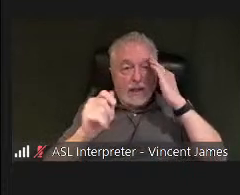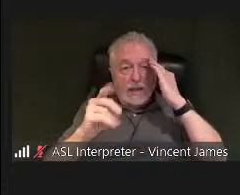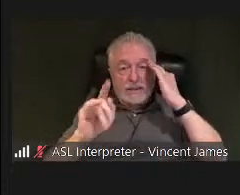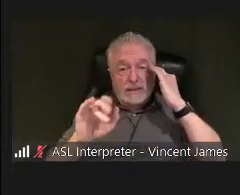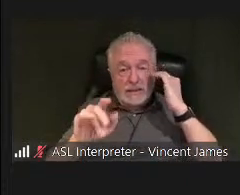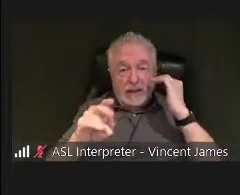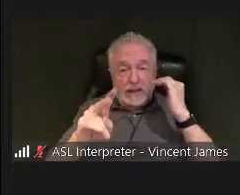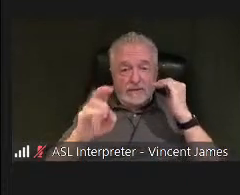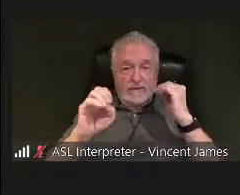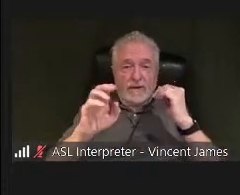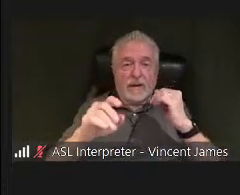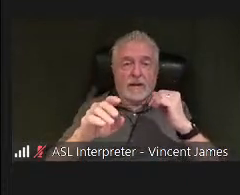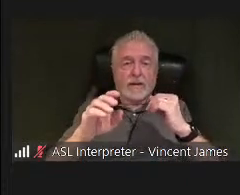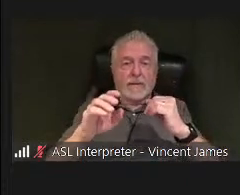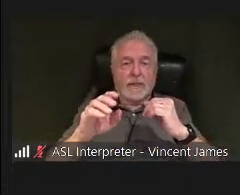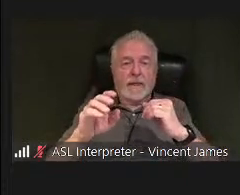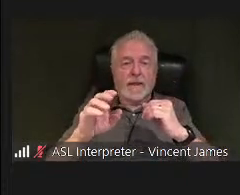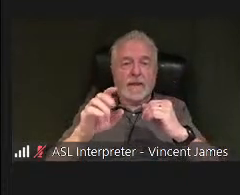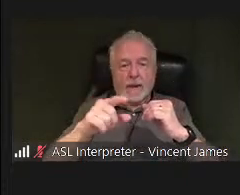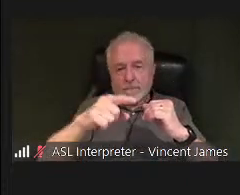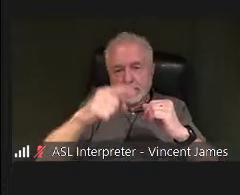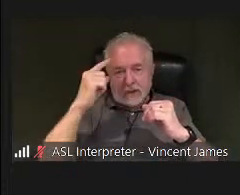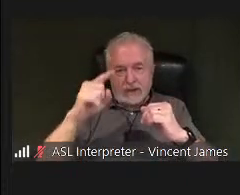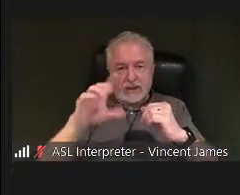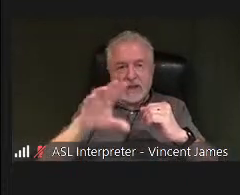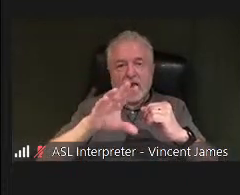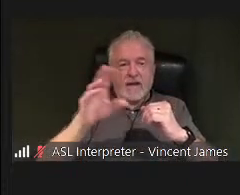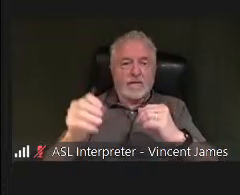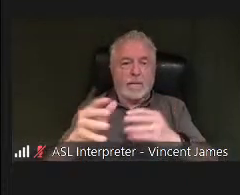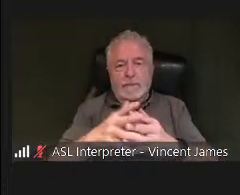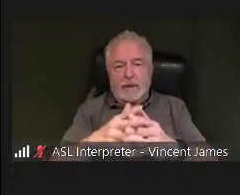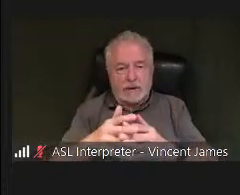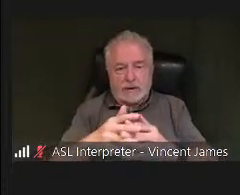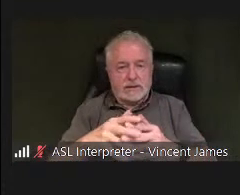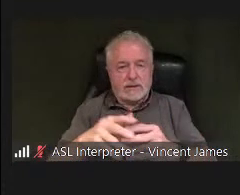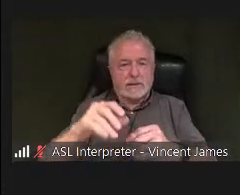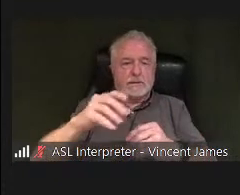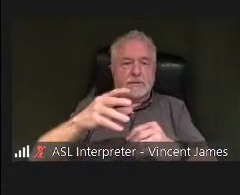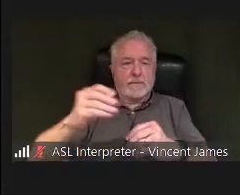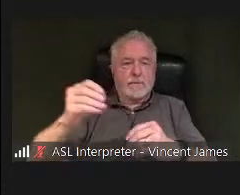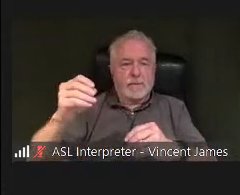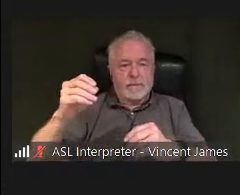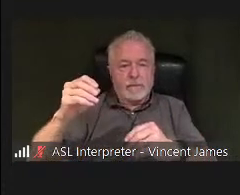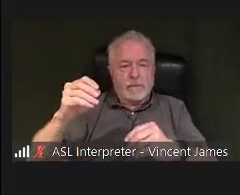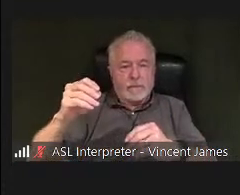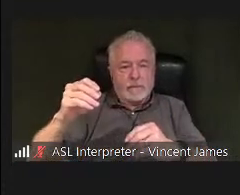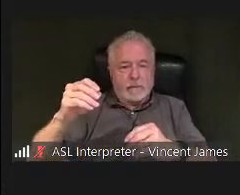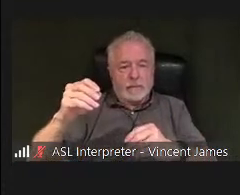from Americans like an African-American and.